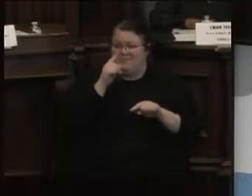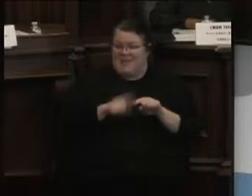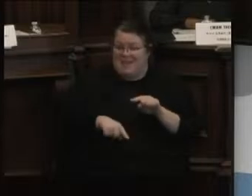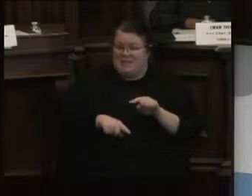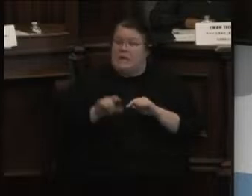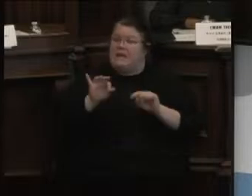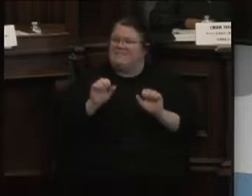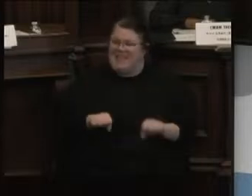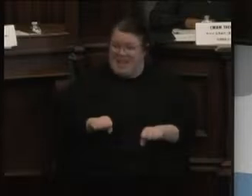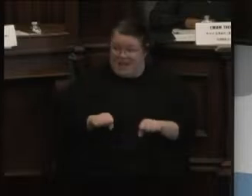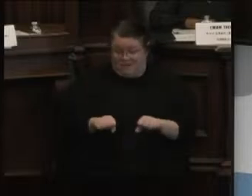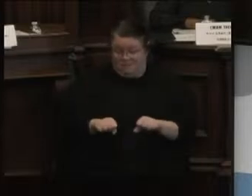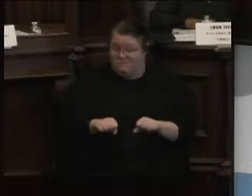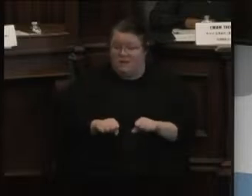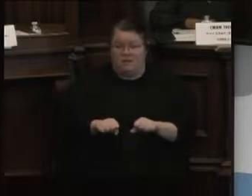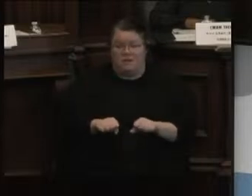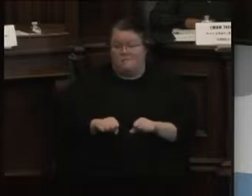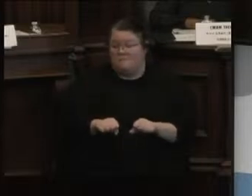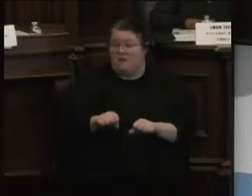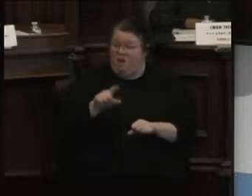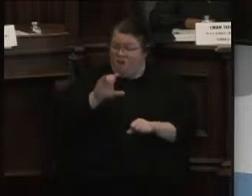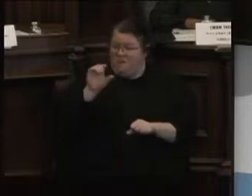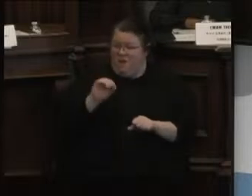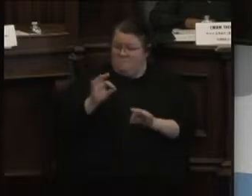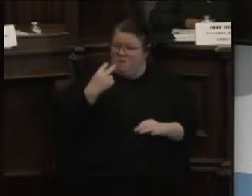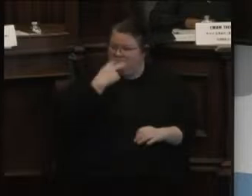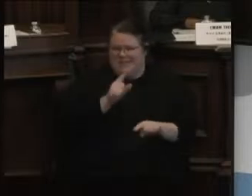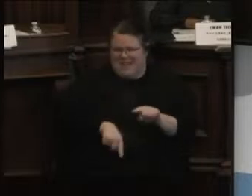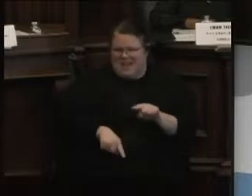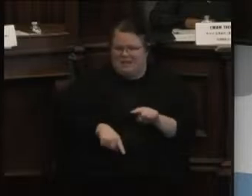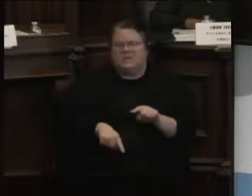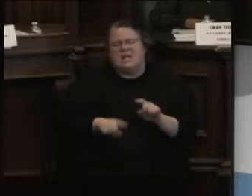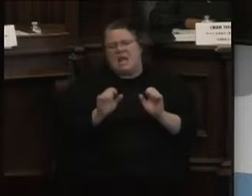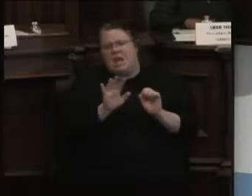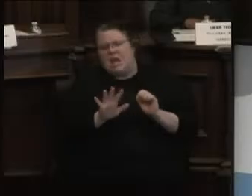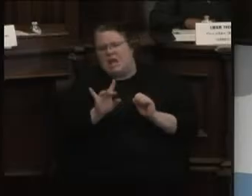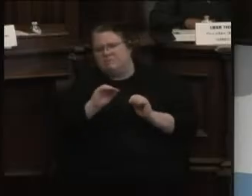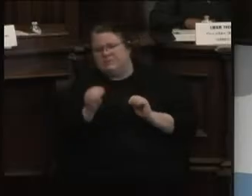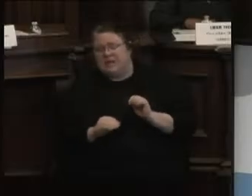working with someone in a different language. Most people